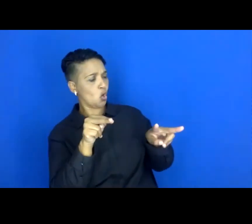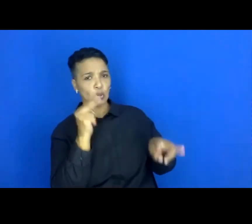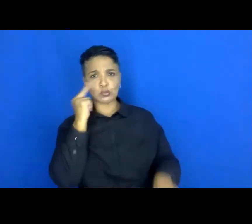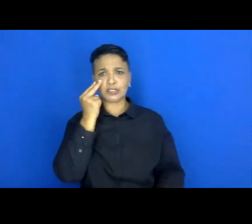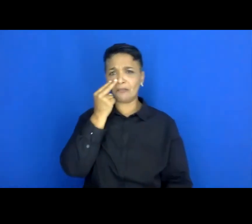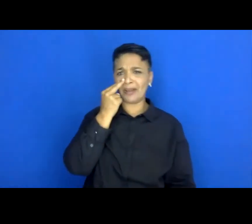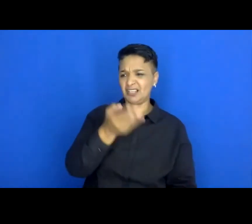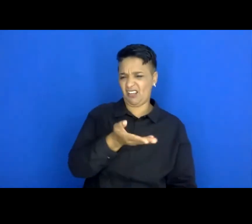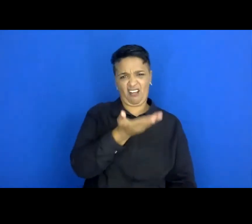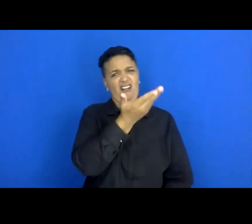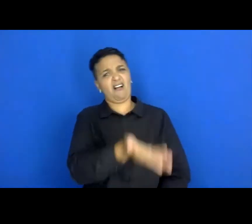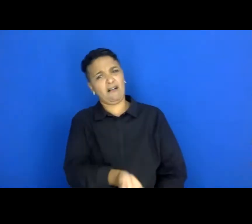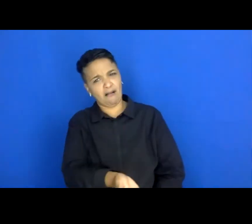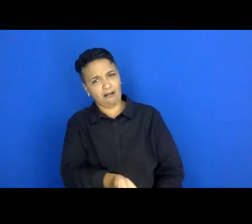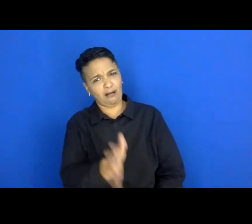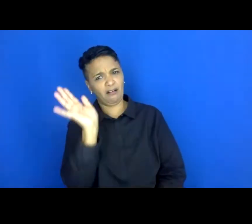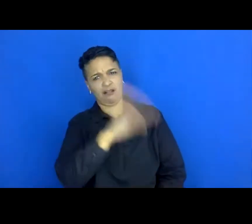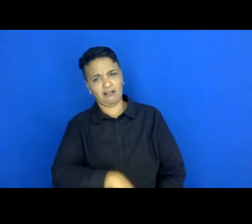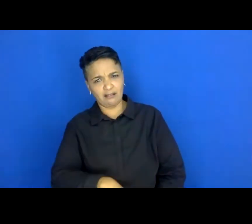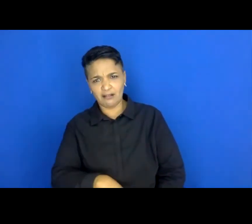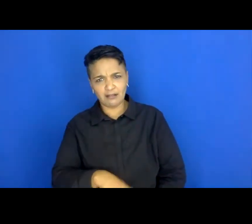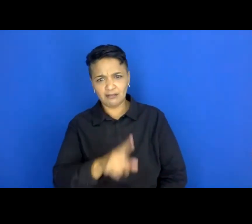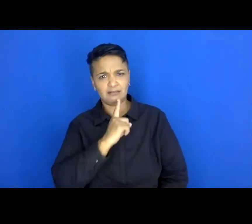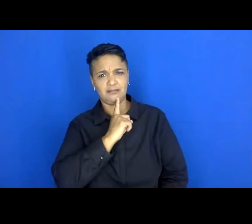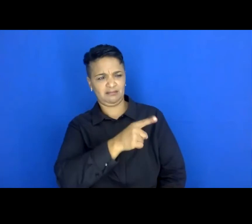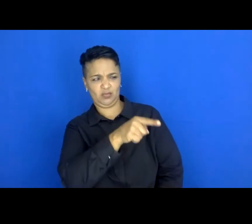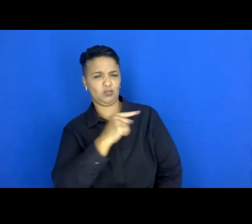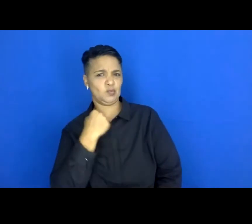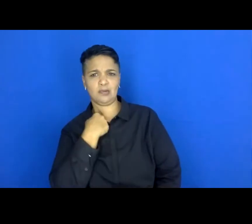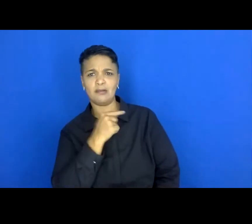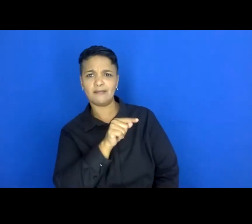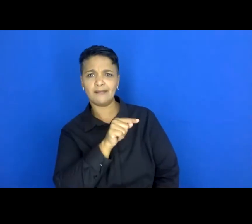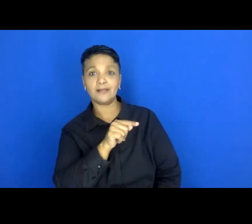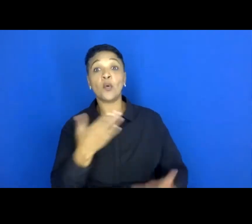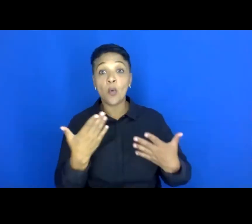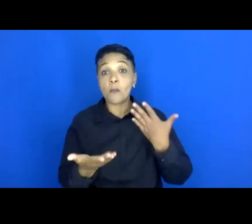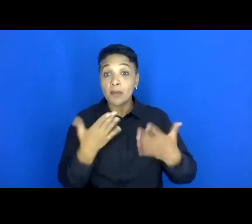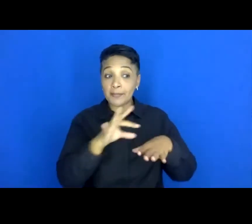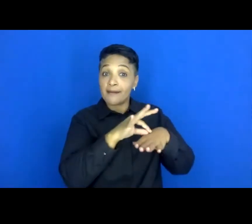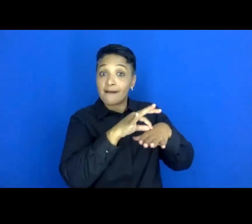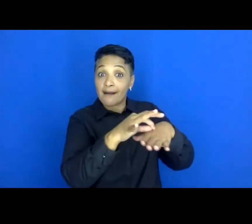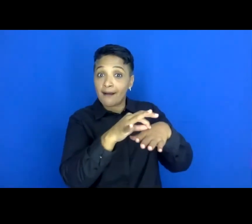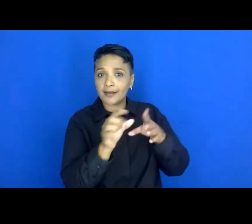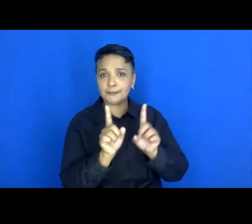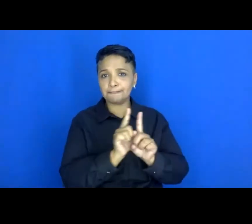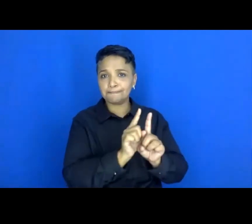are maybe getting into relationship with your guide because you are moving very close very true